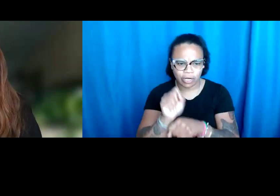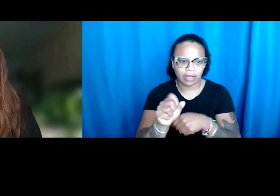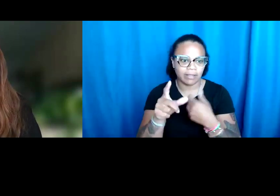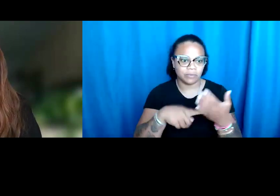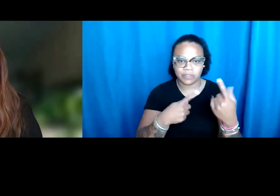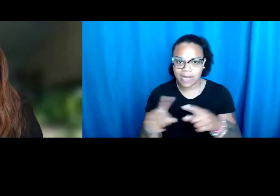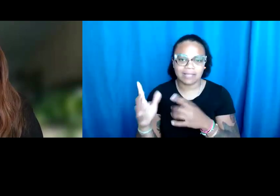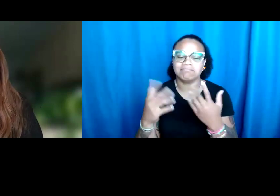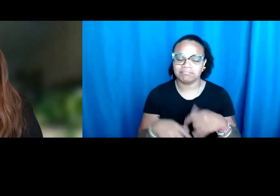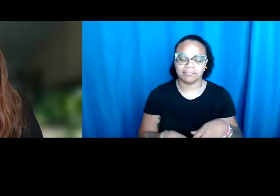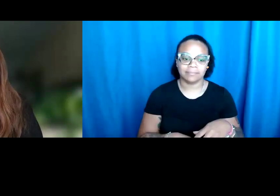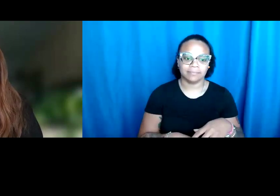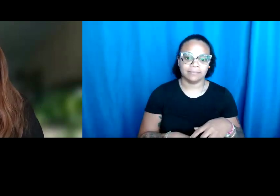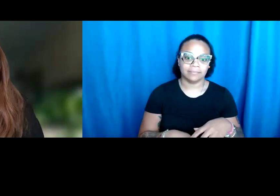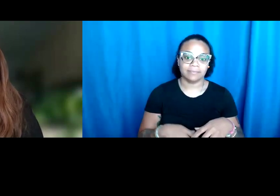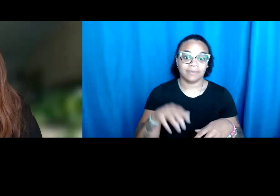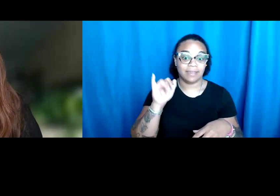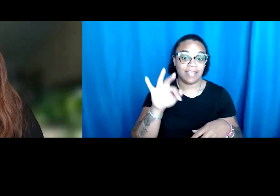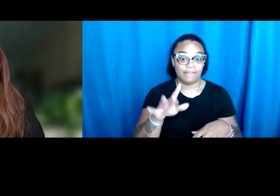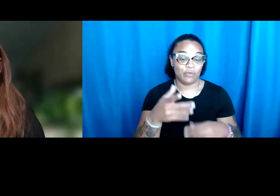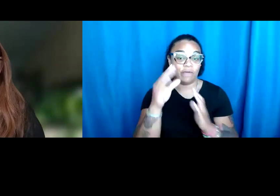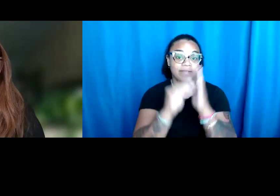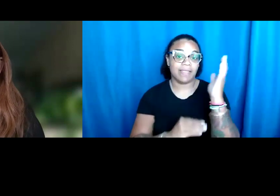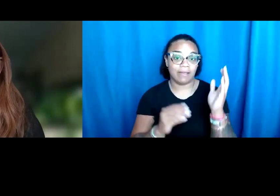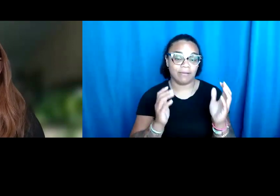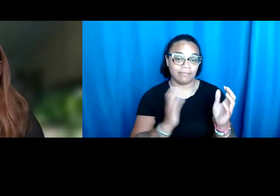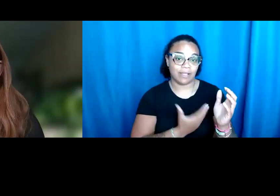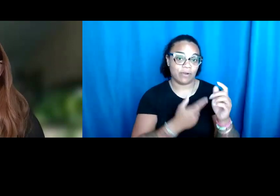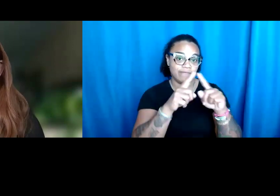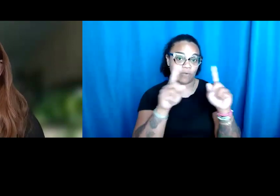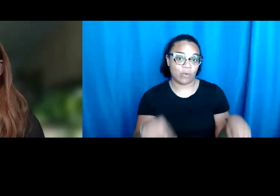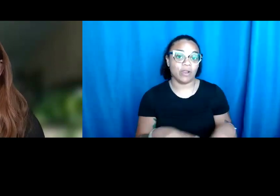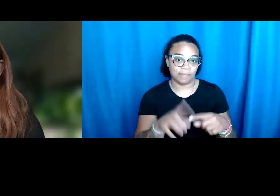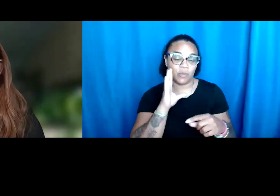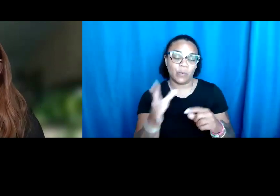But otherwise if you fill out one of our forms, you'll end up talking to somebody from our